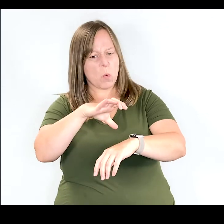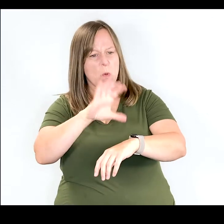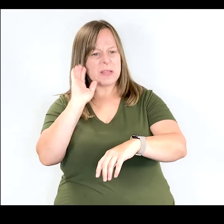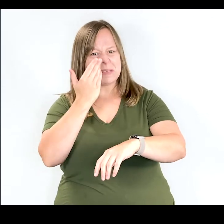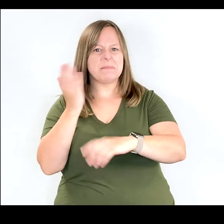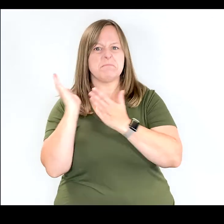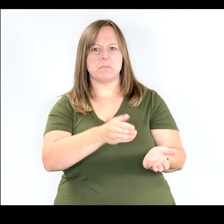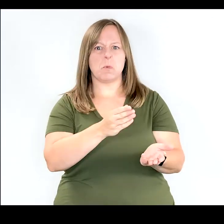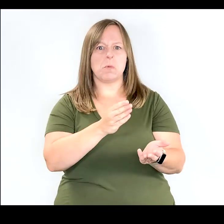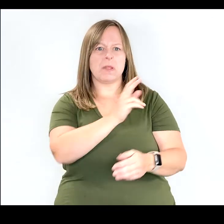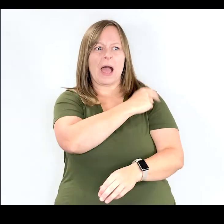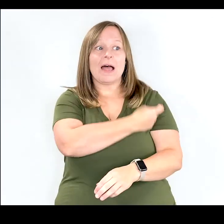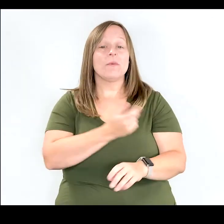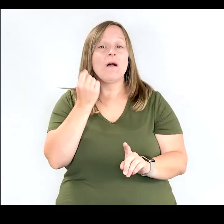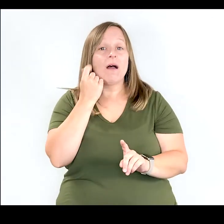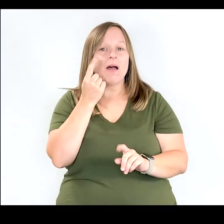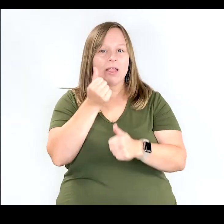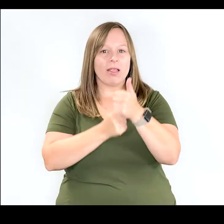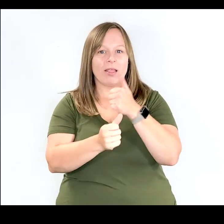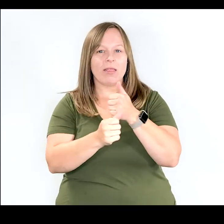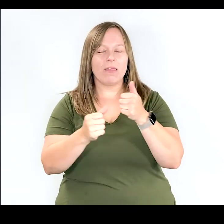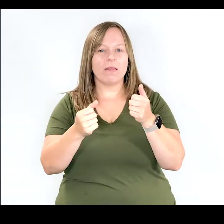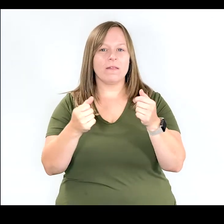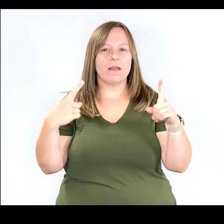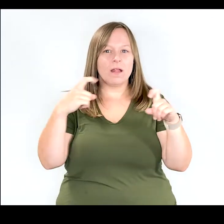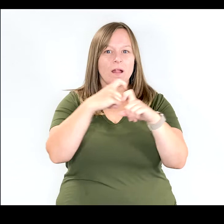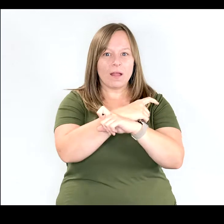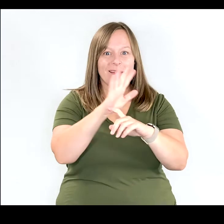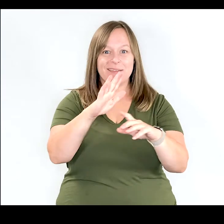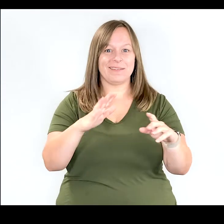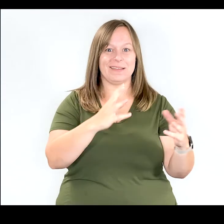swollen and took her to the hospital. However, the underlying dynamic between those siblings